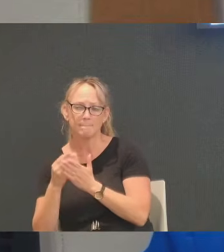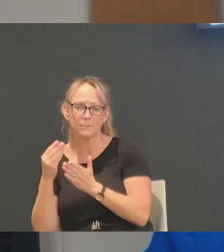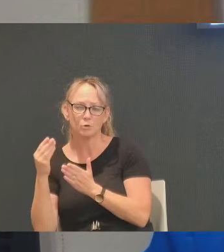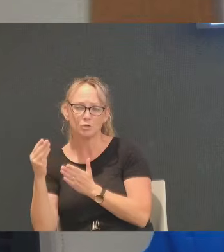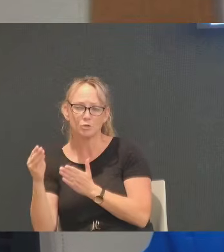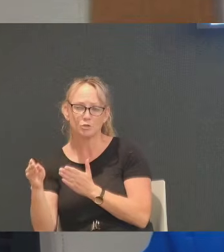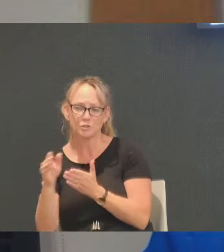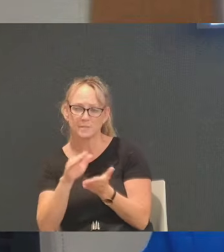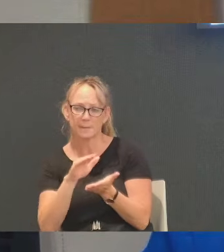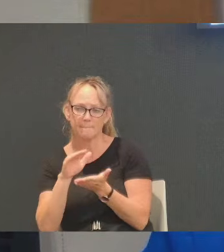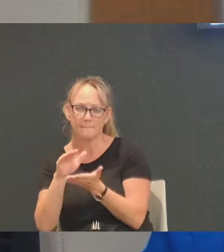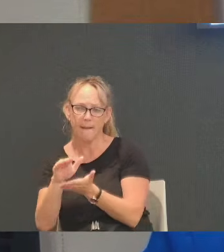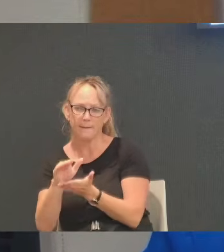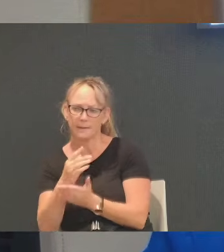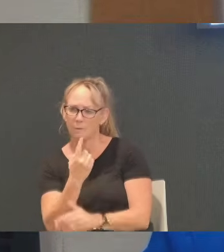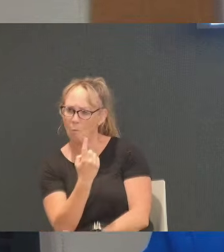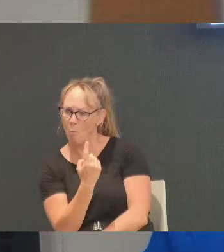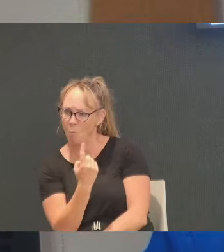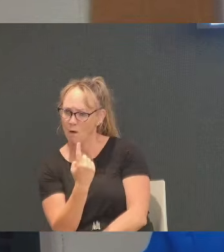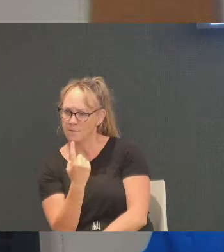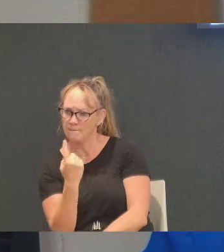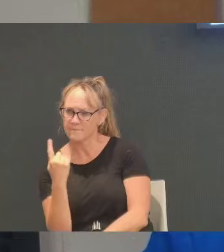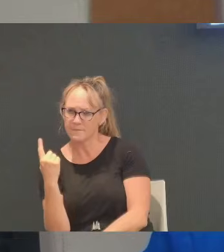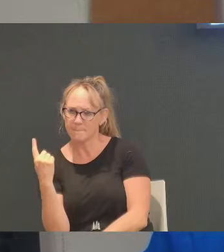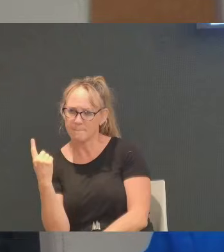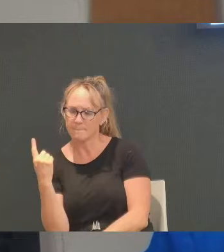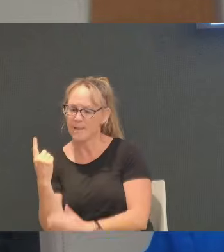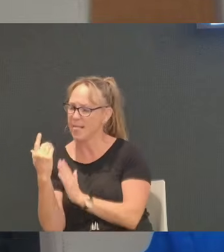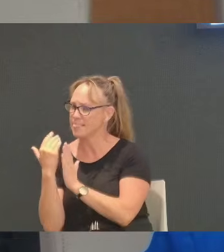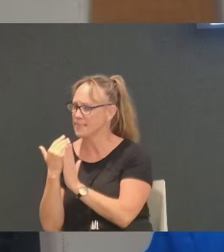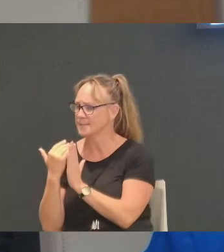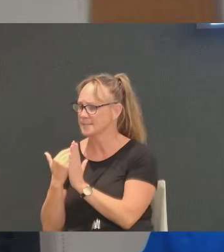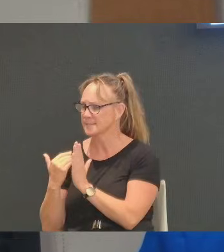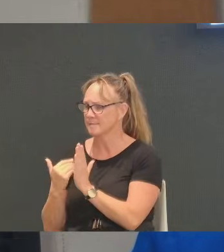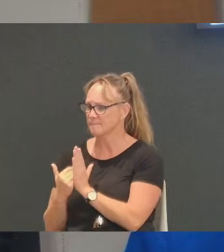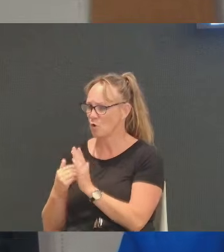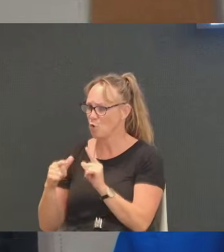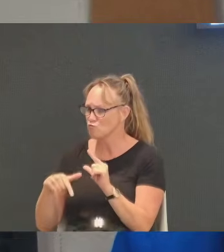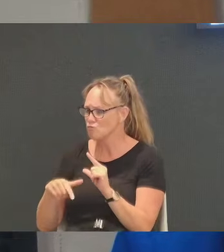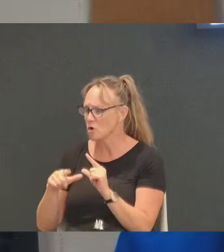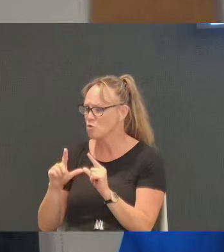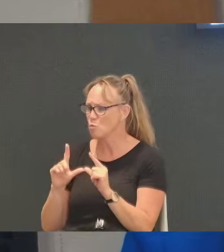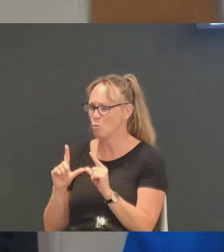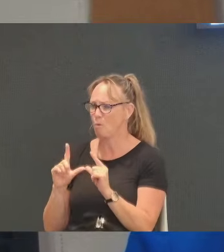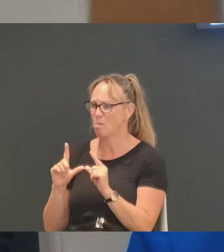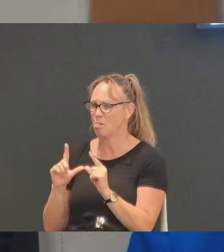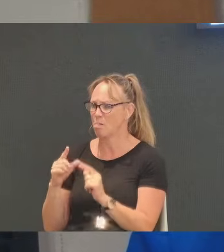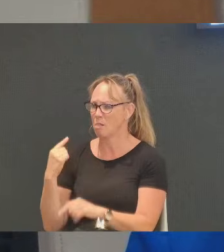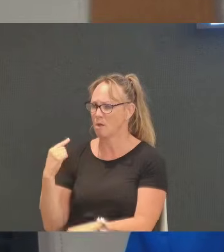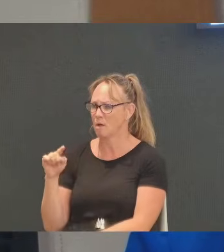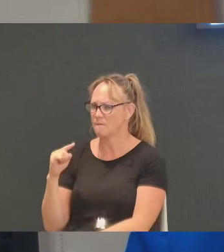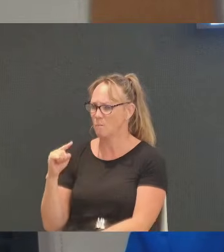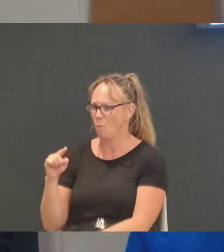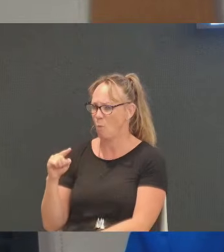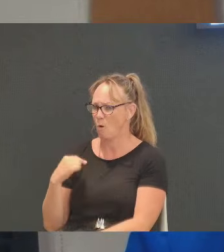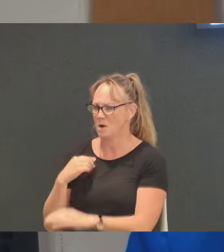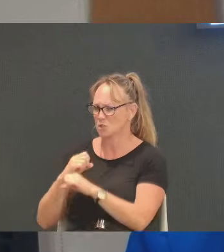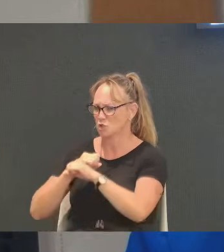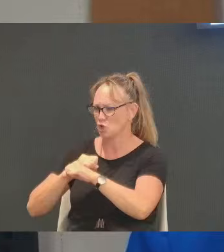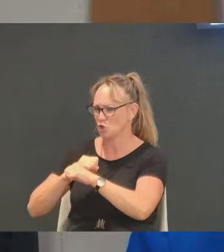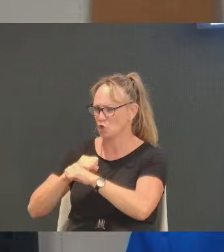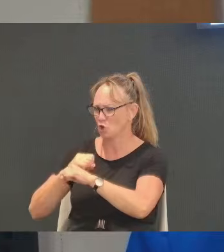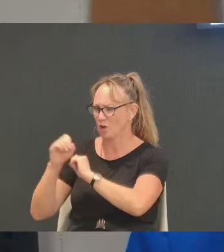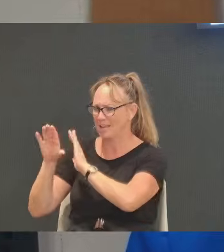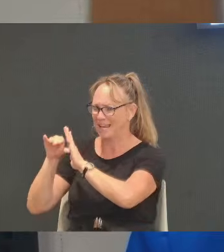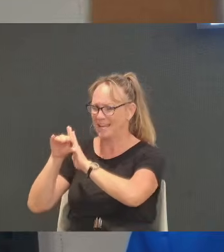of them listed for renewal for PM and support on security cameras and video system. Can you